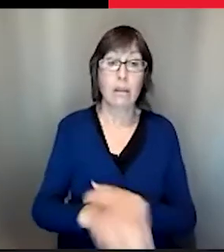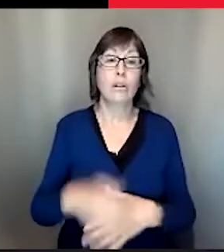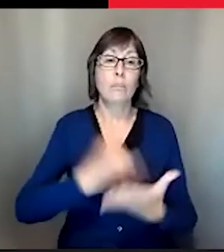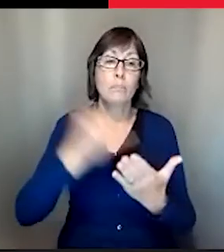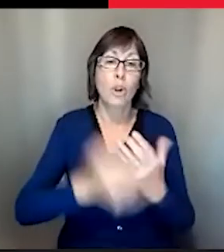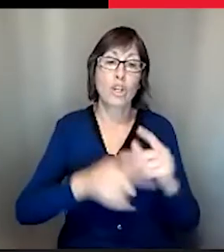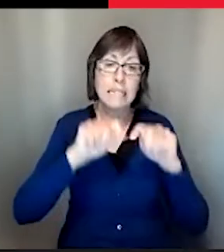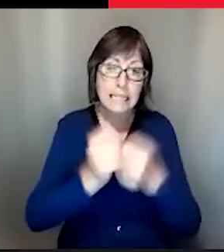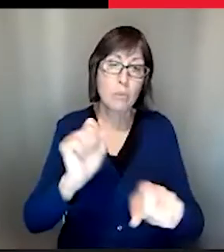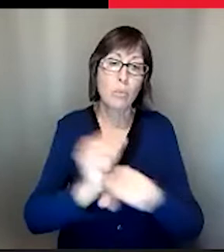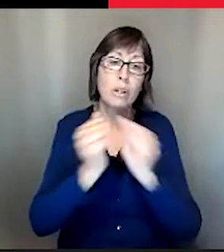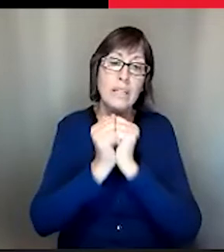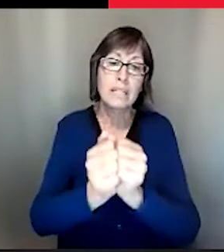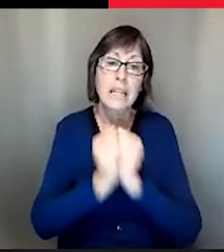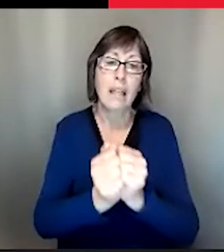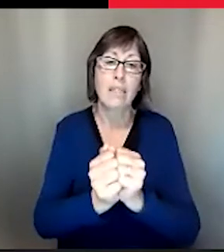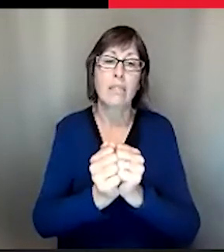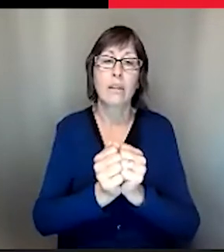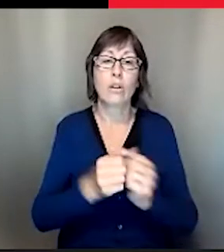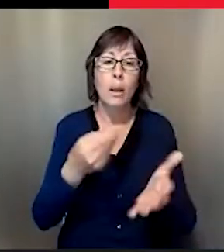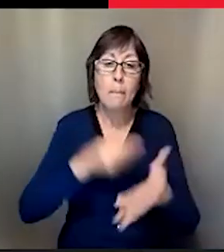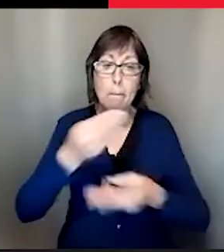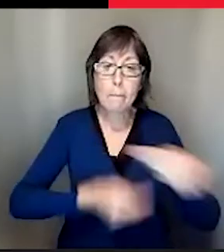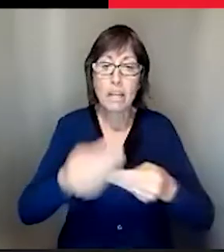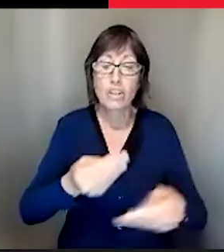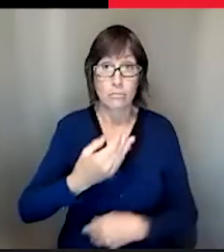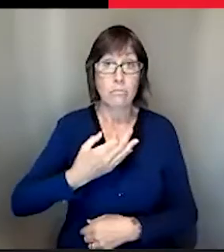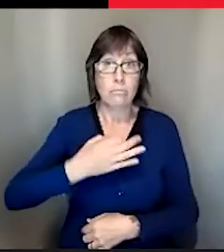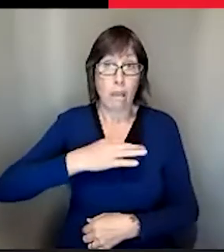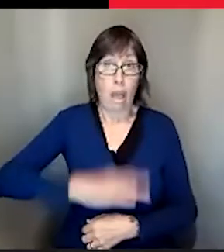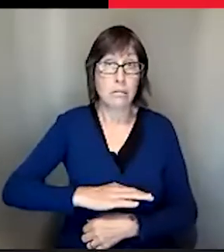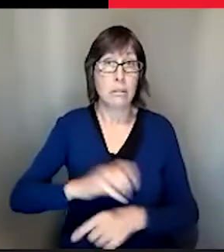is an asset, but not a requirement.